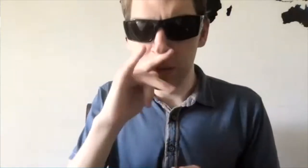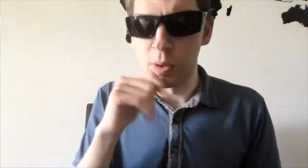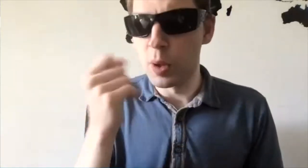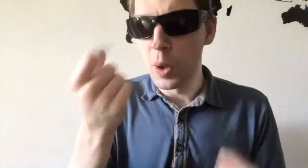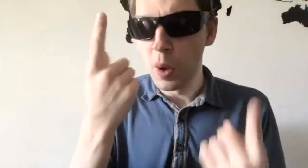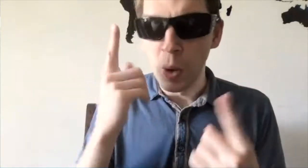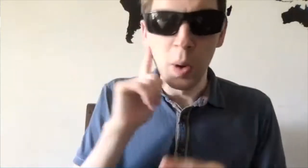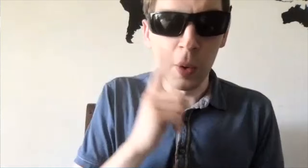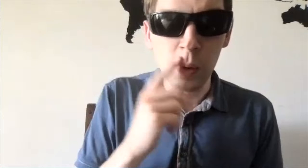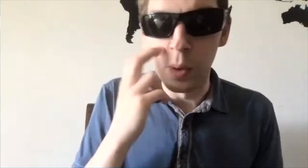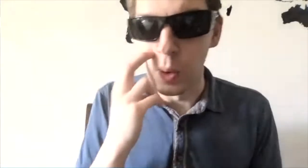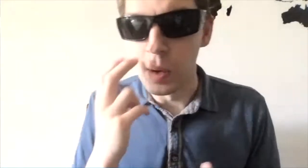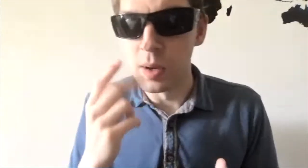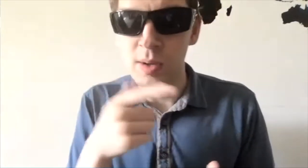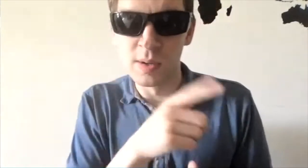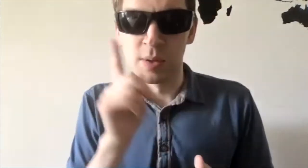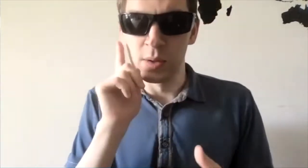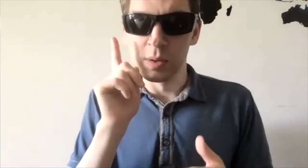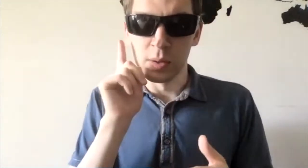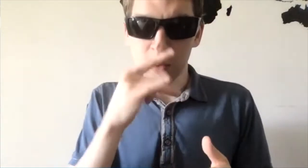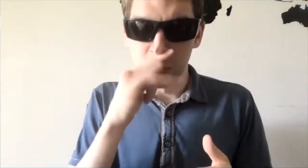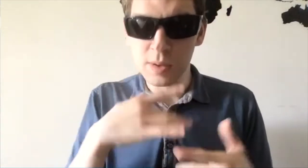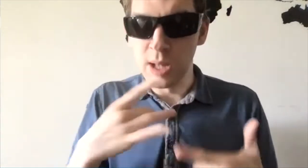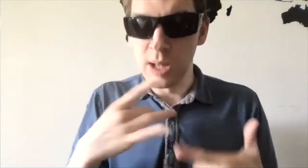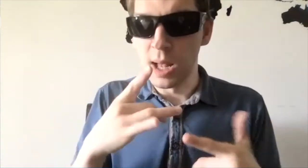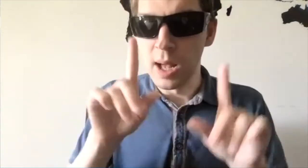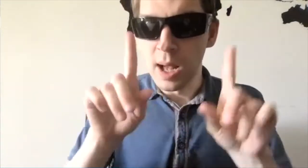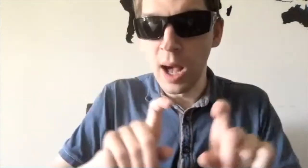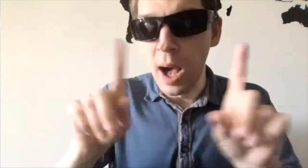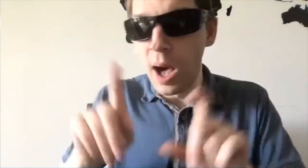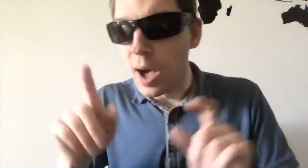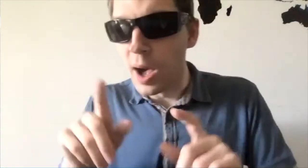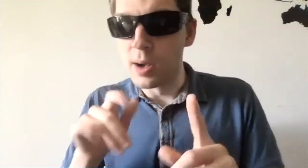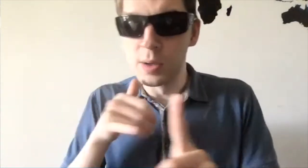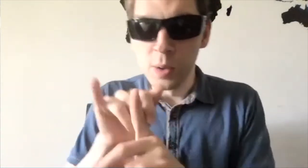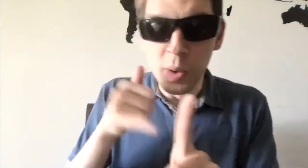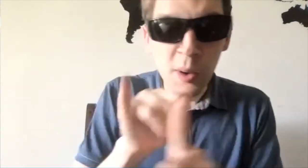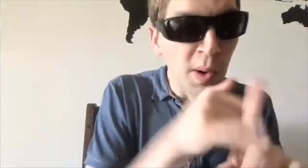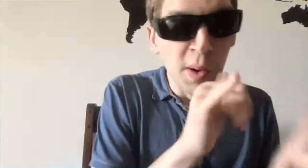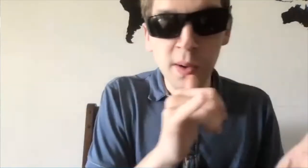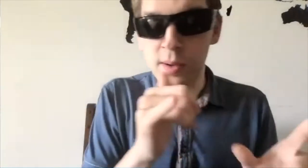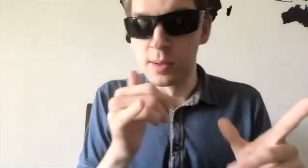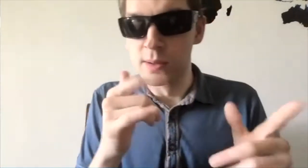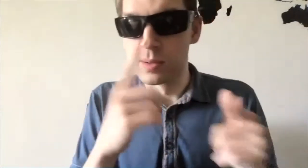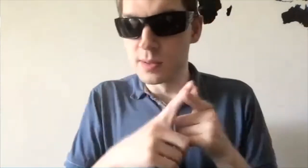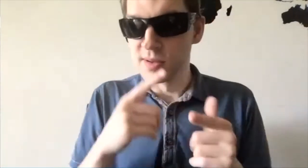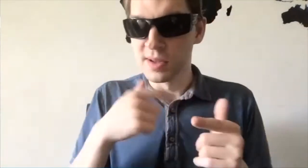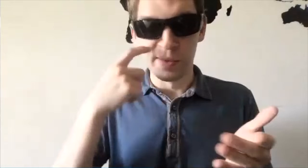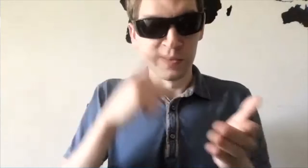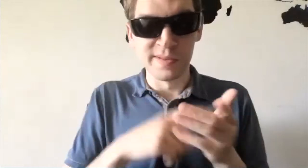groups of people from in their school age, from elementary, middle school, high school.